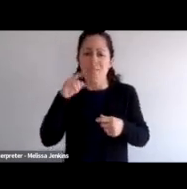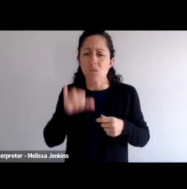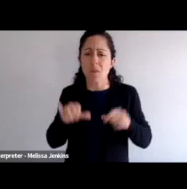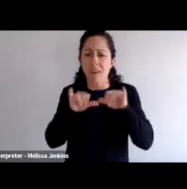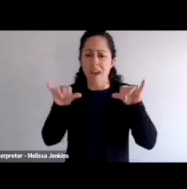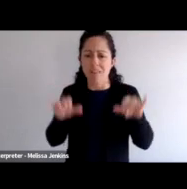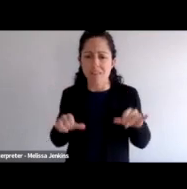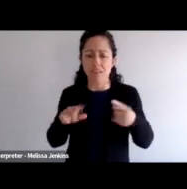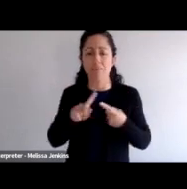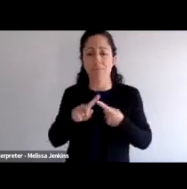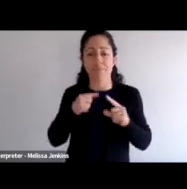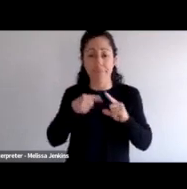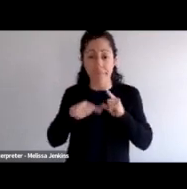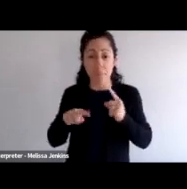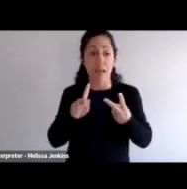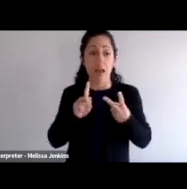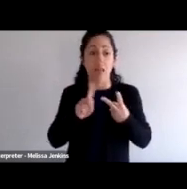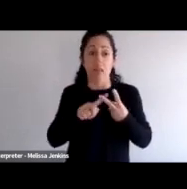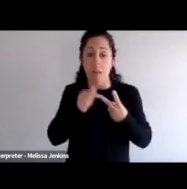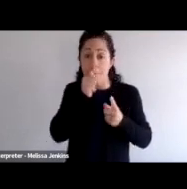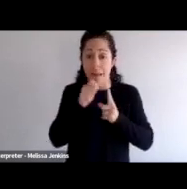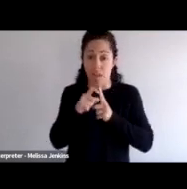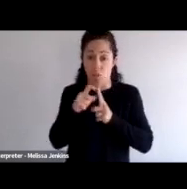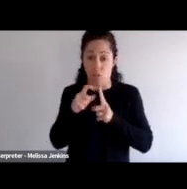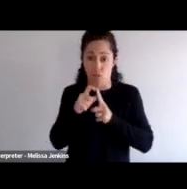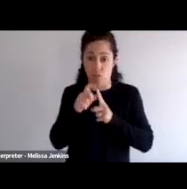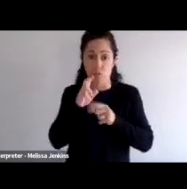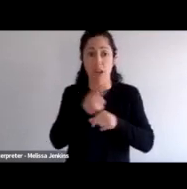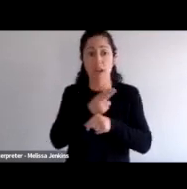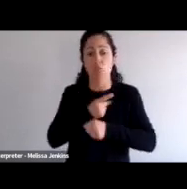and you should only use the approved browsers which are Google Chrome,